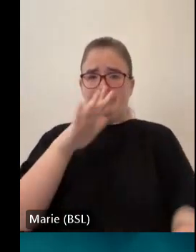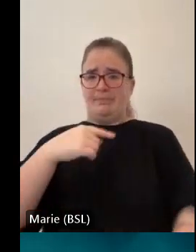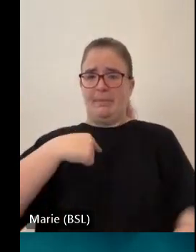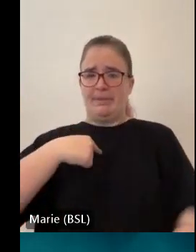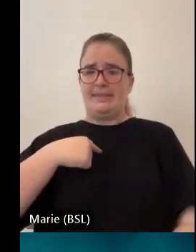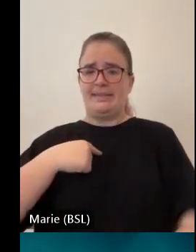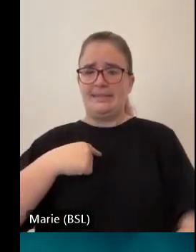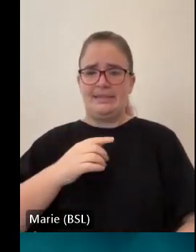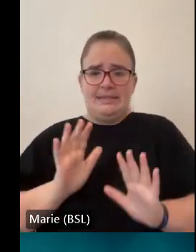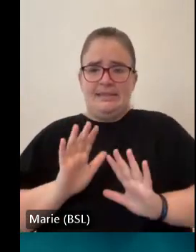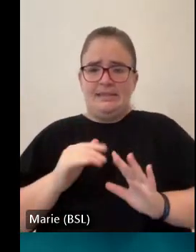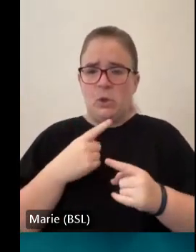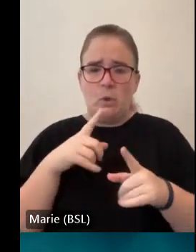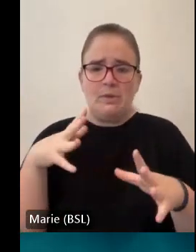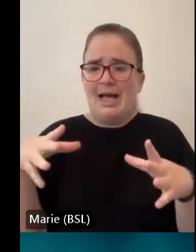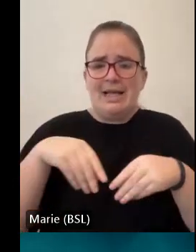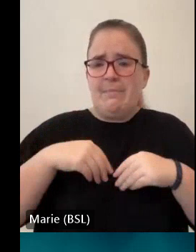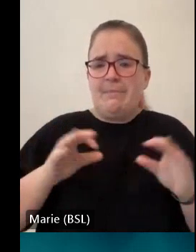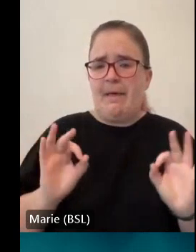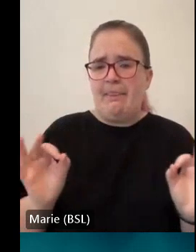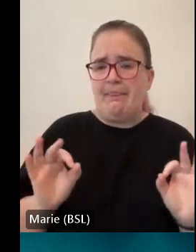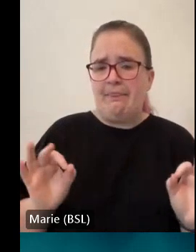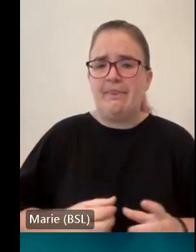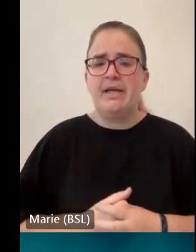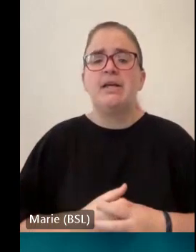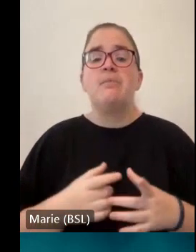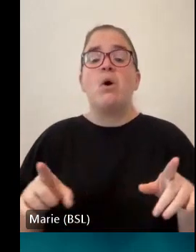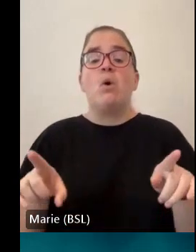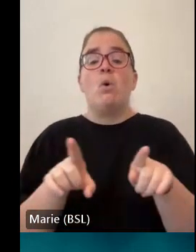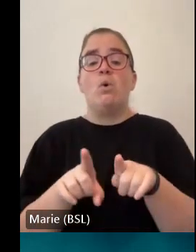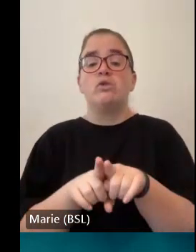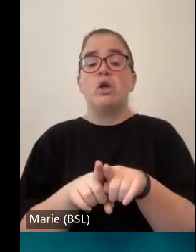And we also see we've also seen an increase in the use of AI and